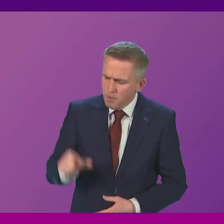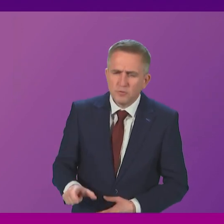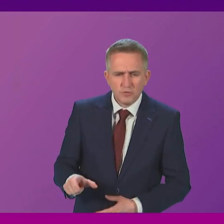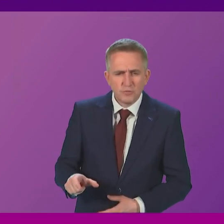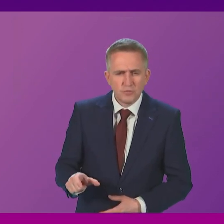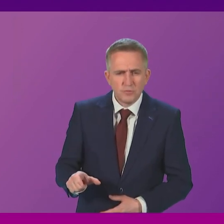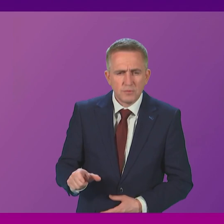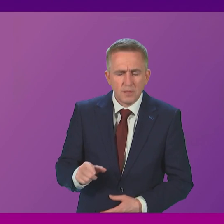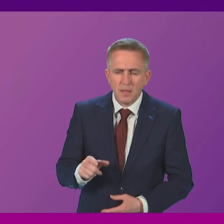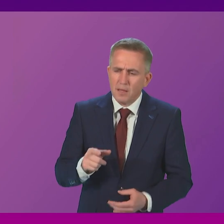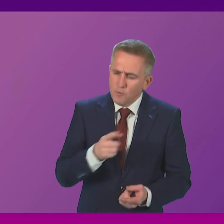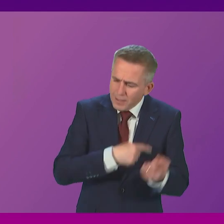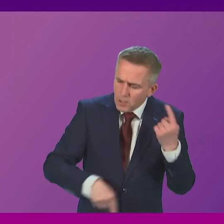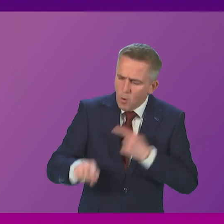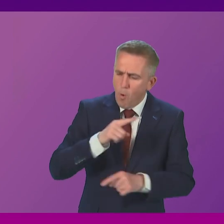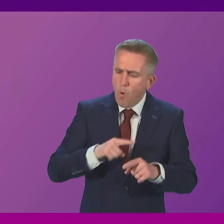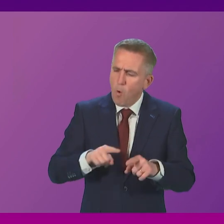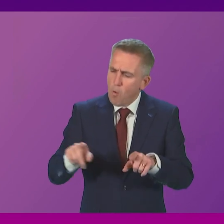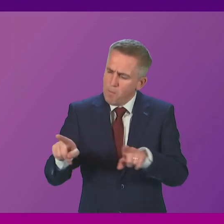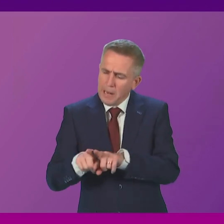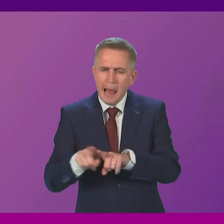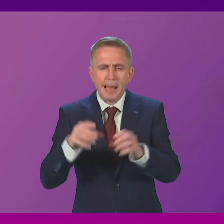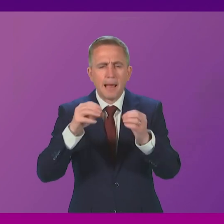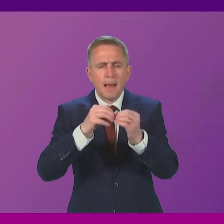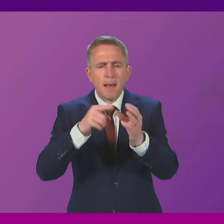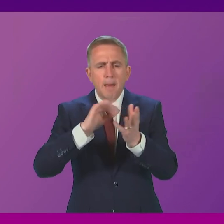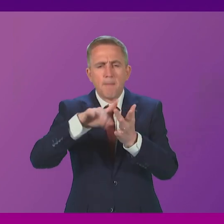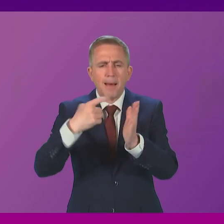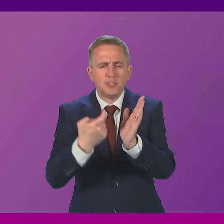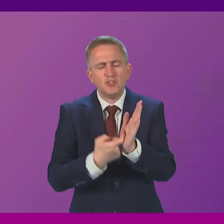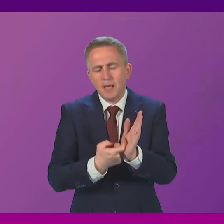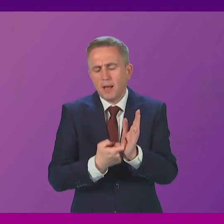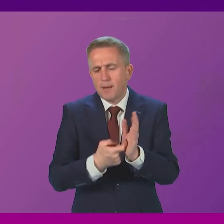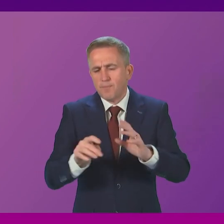we were all a little bit more like Bashir, our world would be in a far better place.